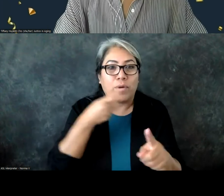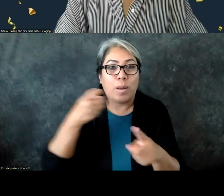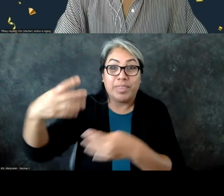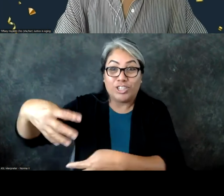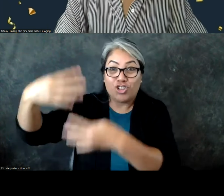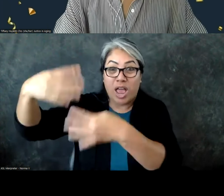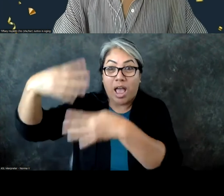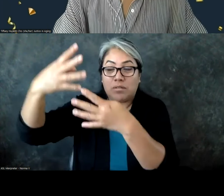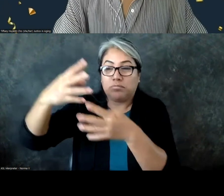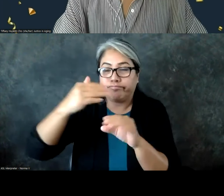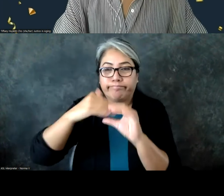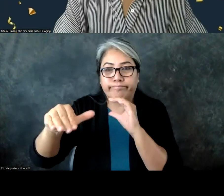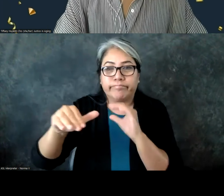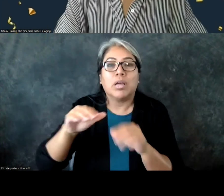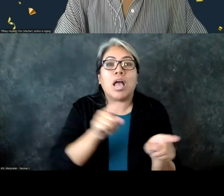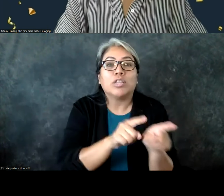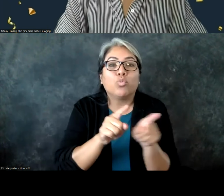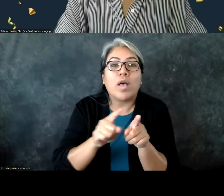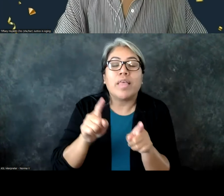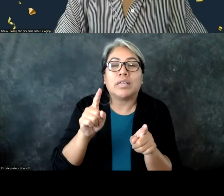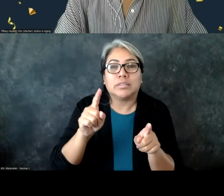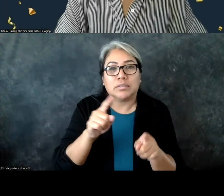Language and Spanish and our captioner. And we will e-mail